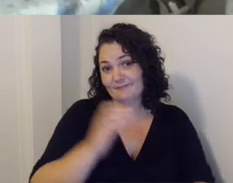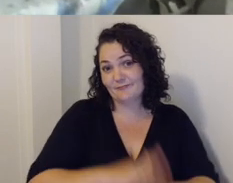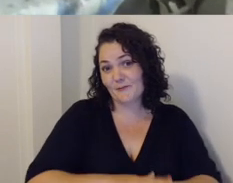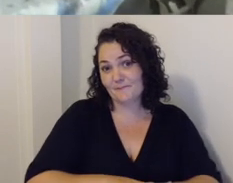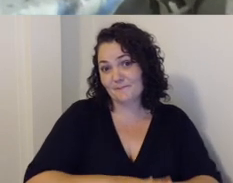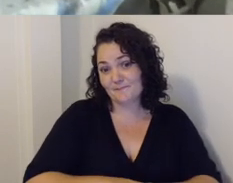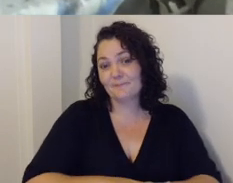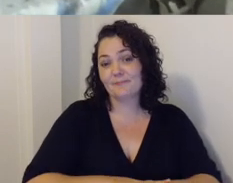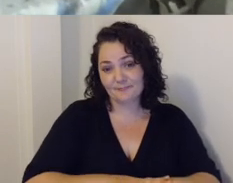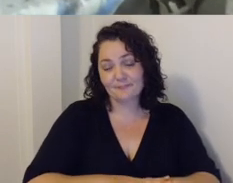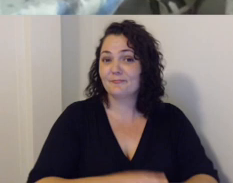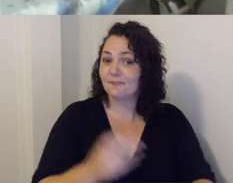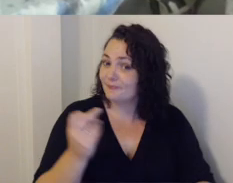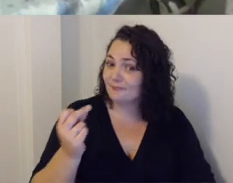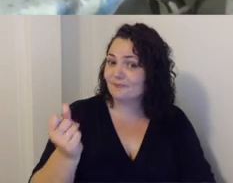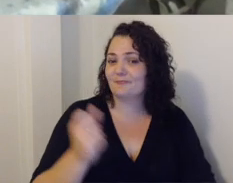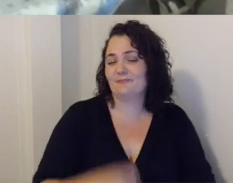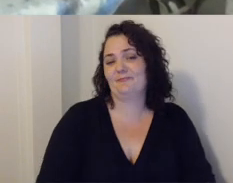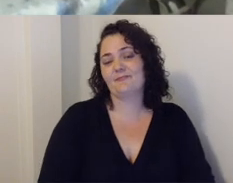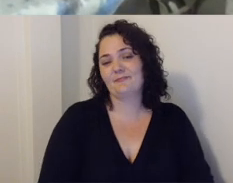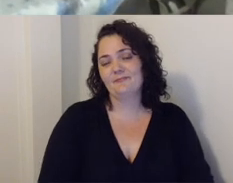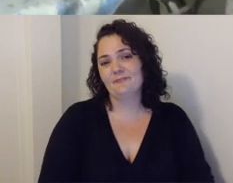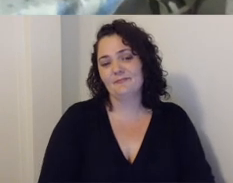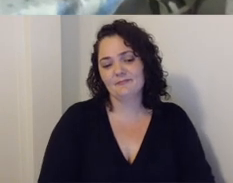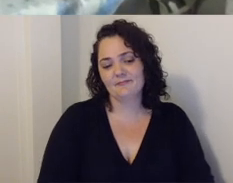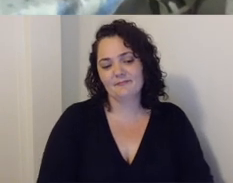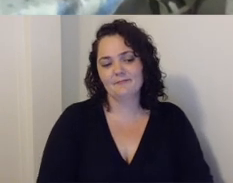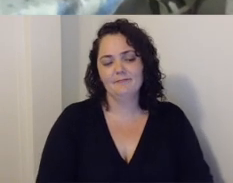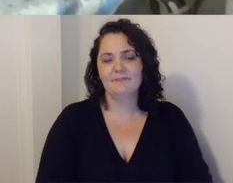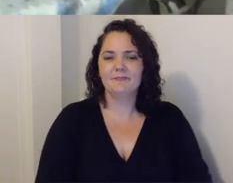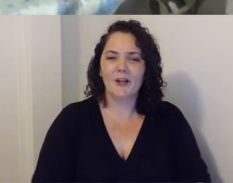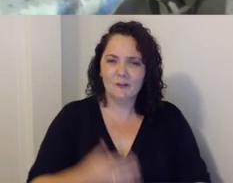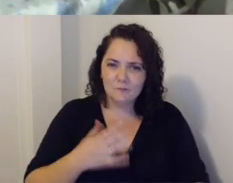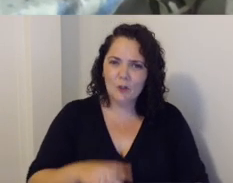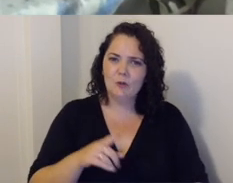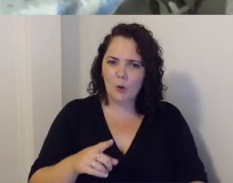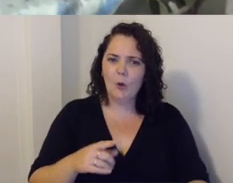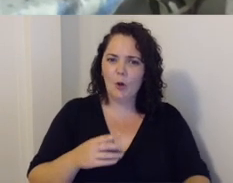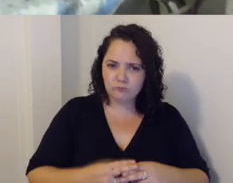really really quickly so try to keep it as a fairly rapid process